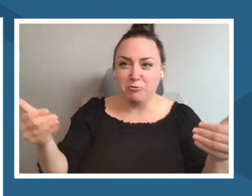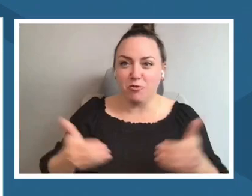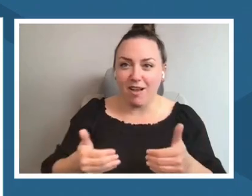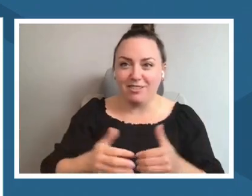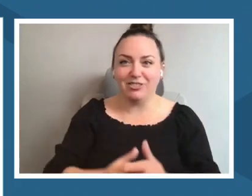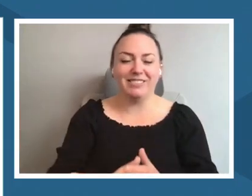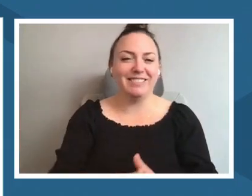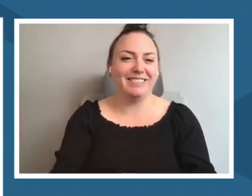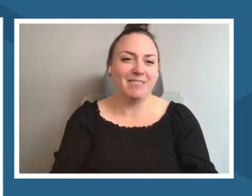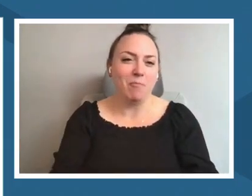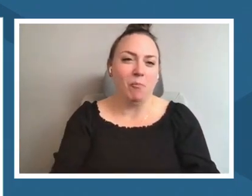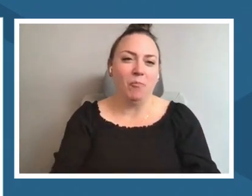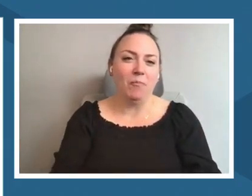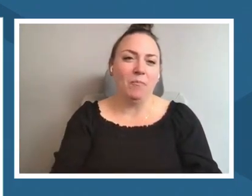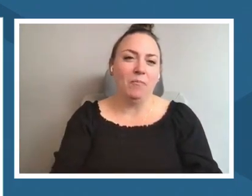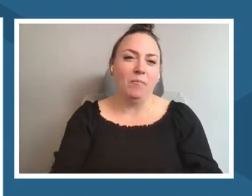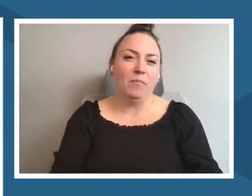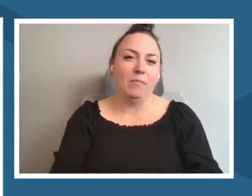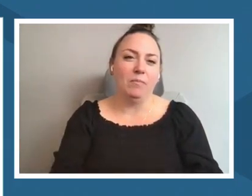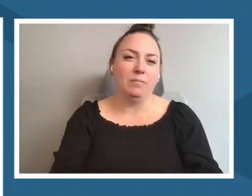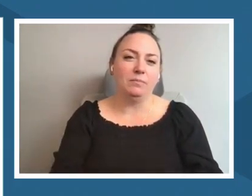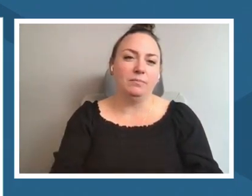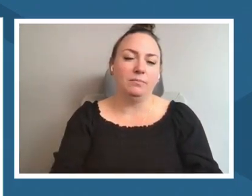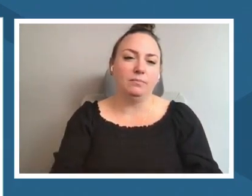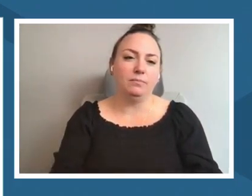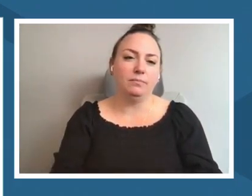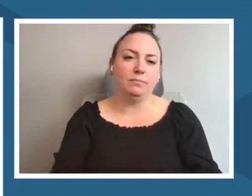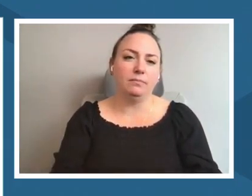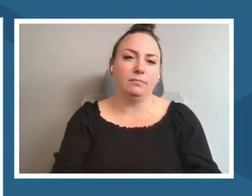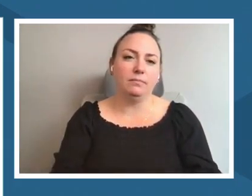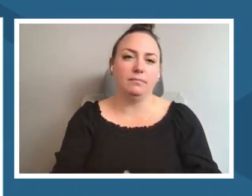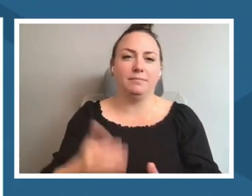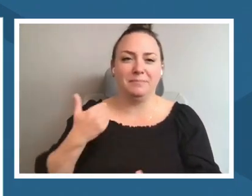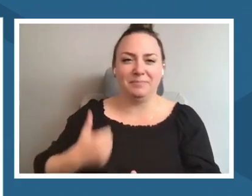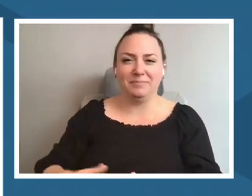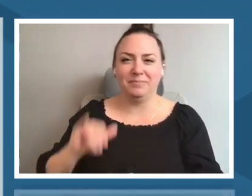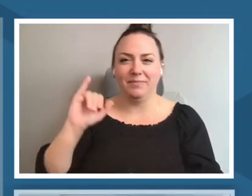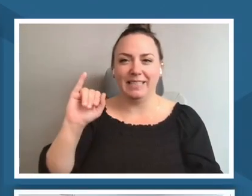on the next slide